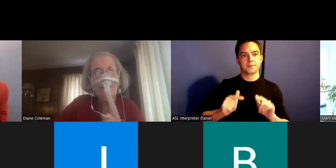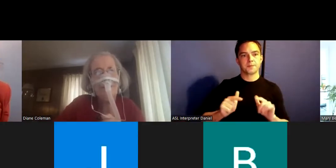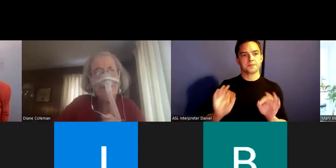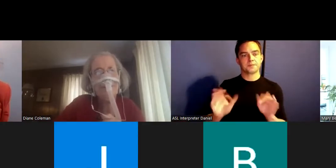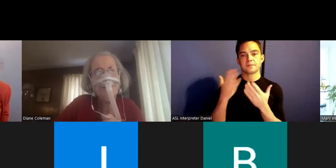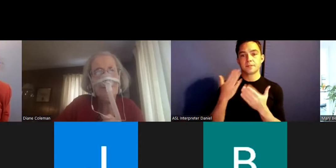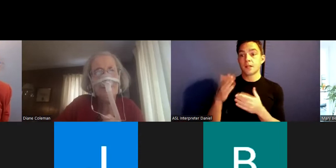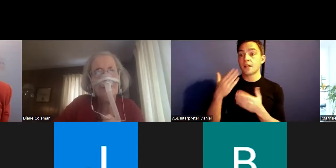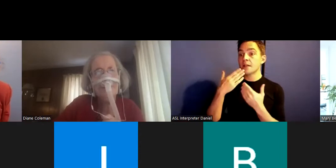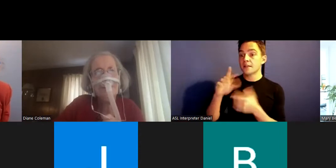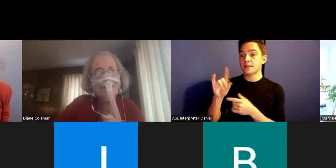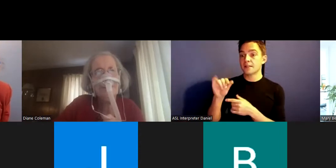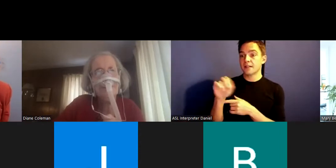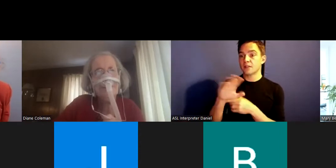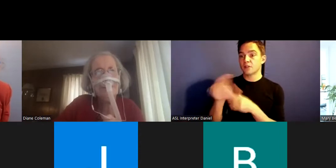Diane, all of our panelists like